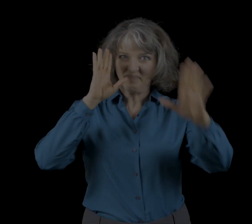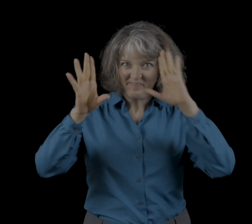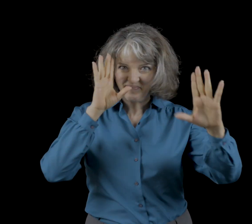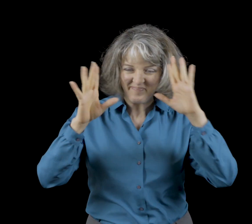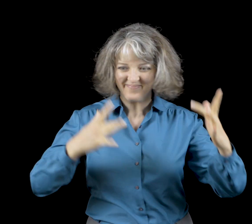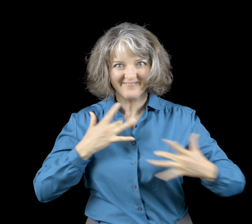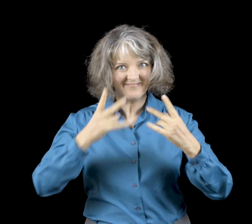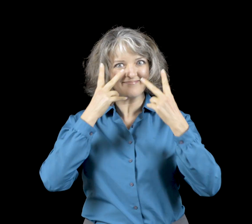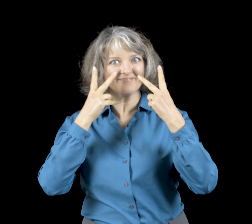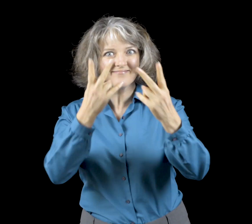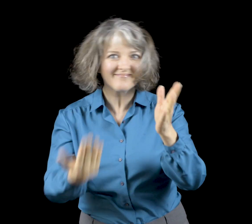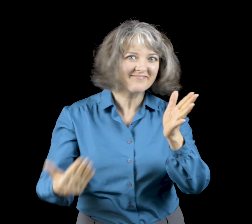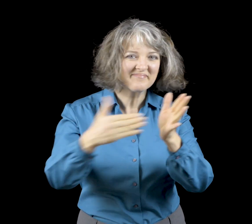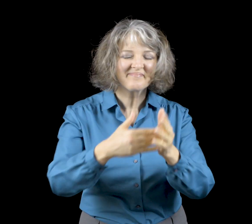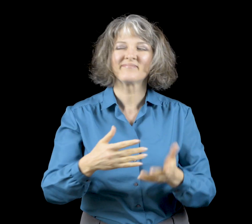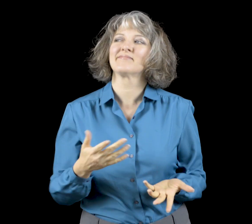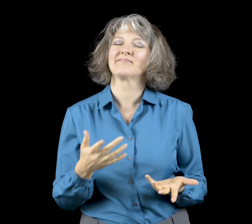Hello Hello Hello! Excited to see you again!